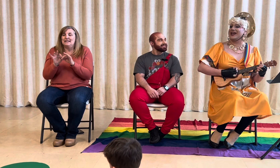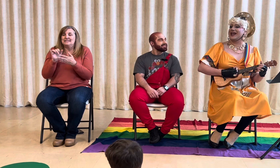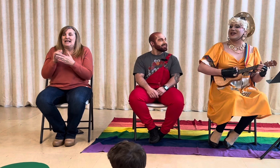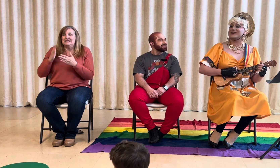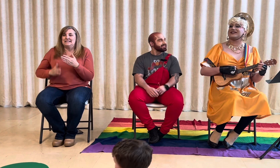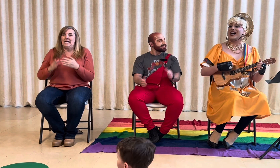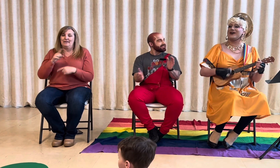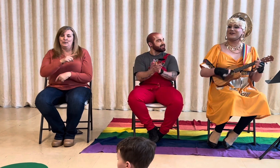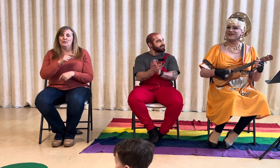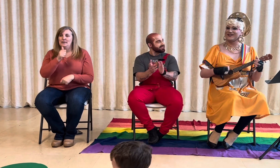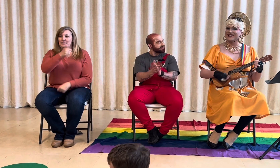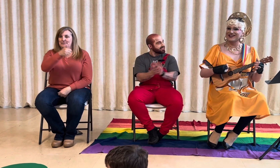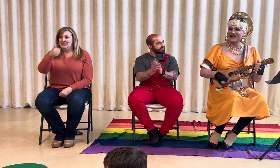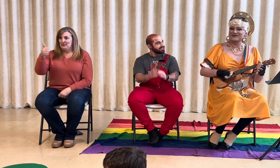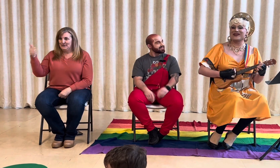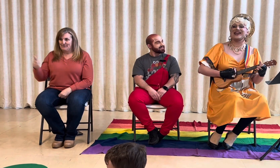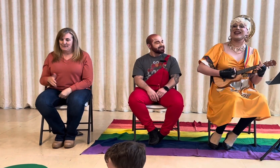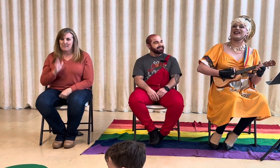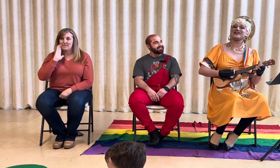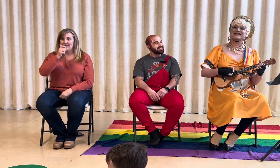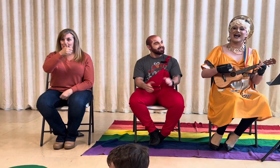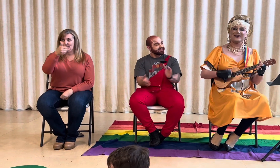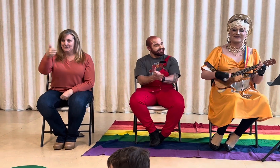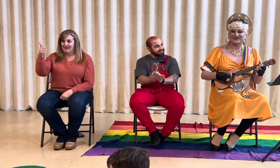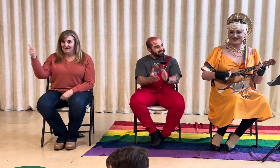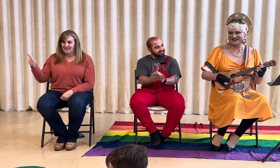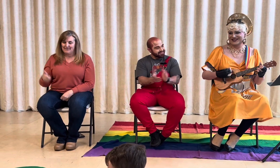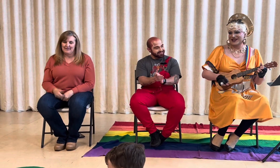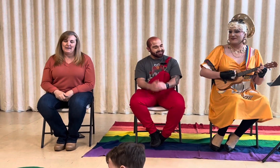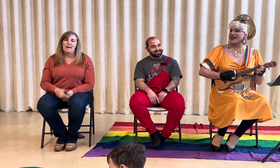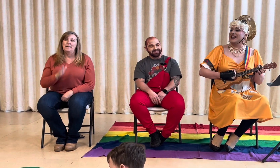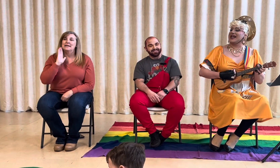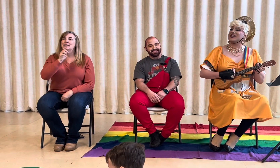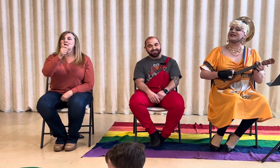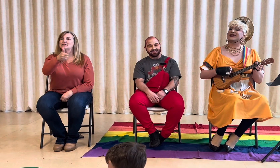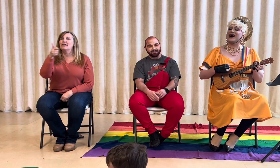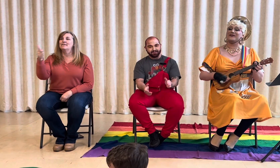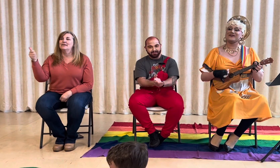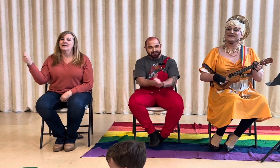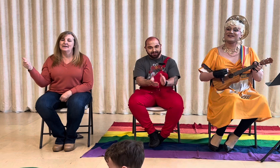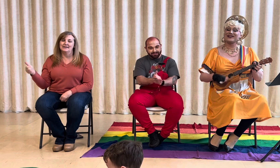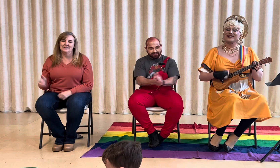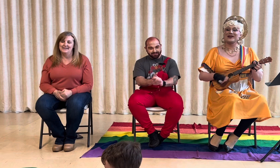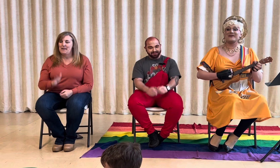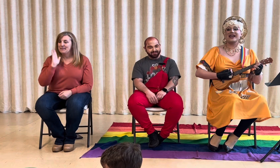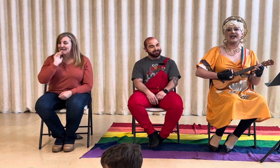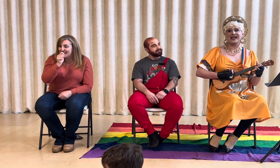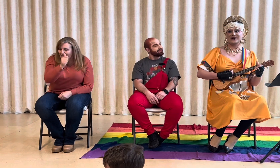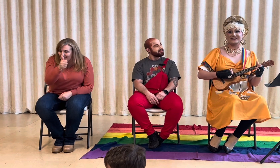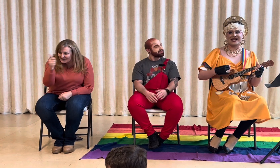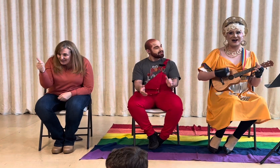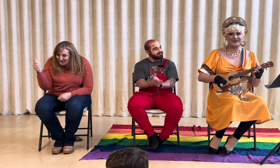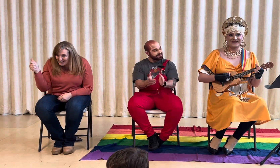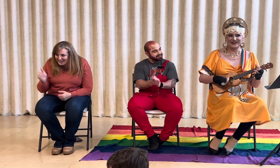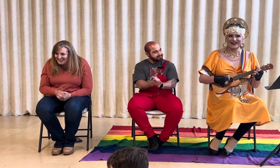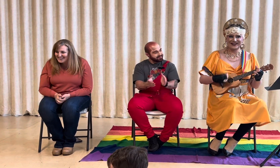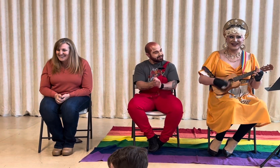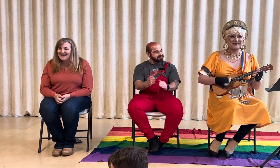Being Yourself, Being Yourself, Being Yourself, Being Yourself